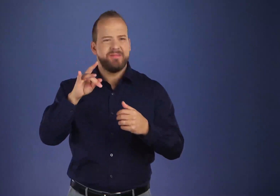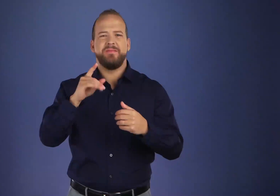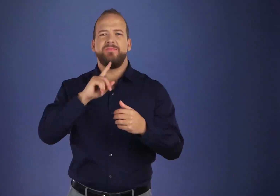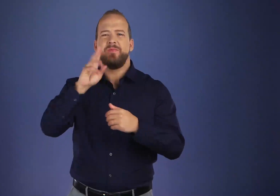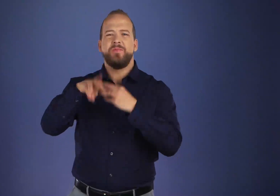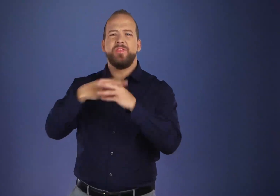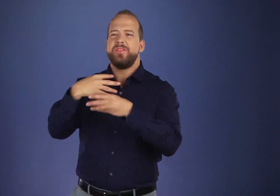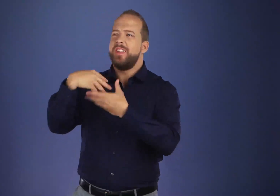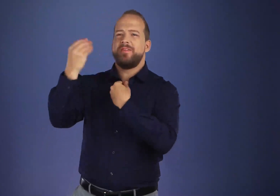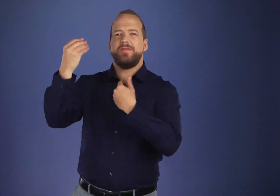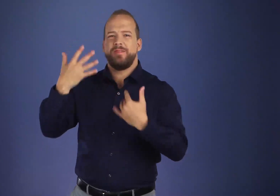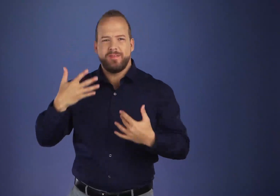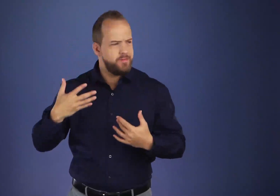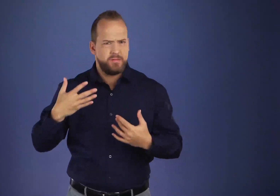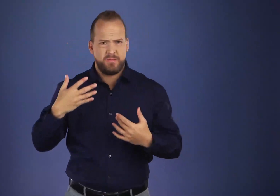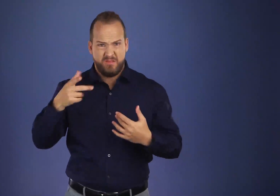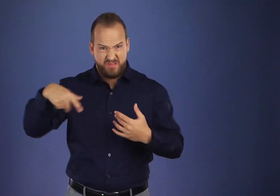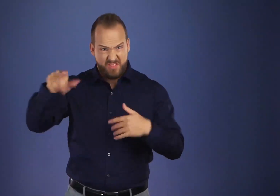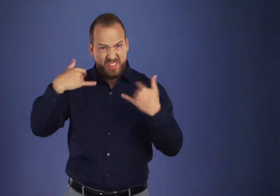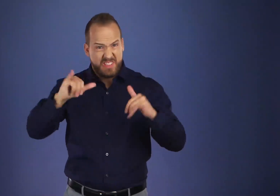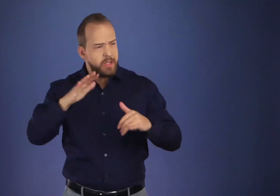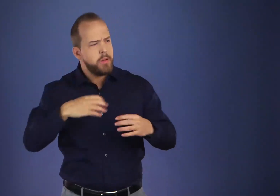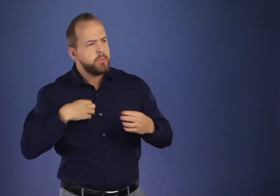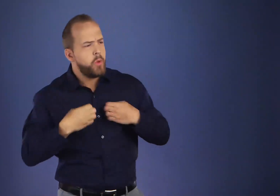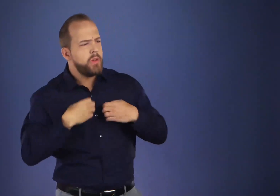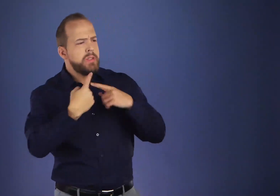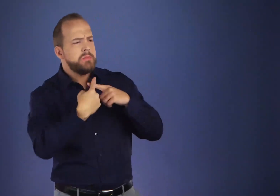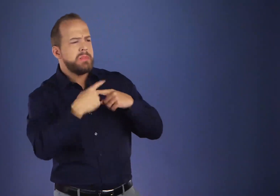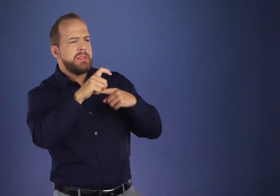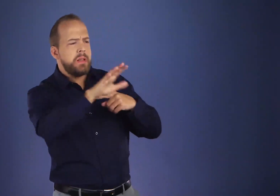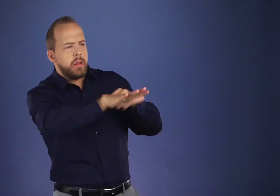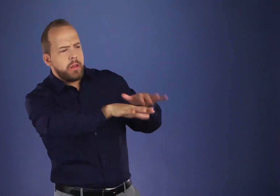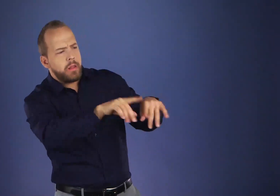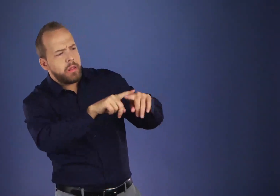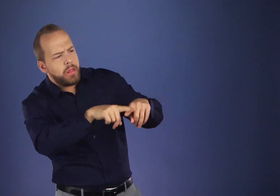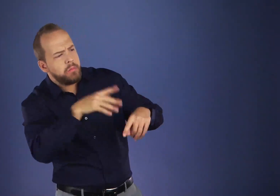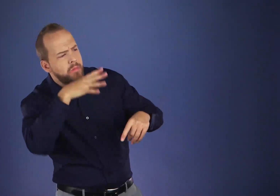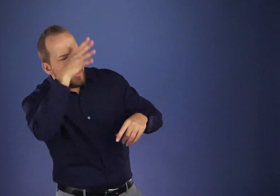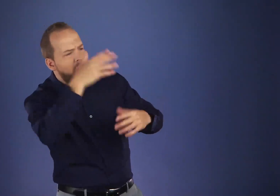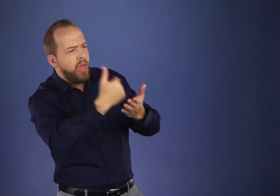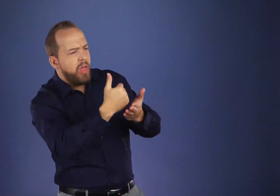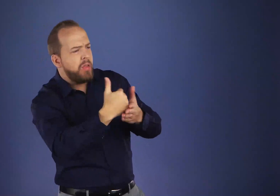No adult man or woman, for example, should be in too much emotional dependence upon a parent.